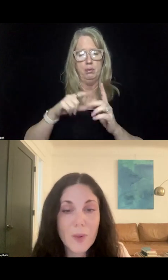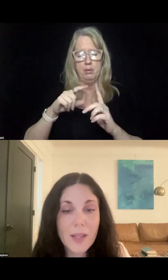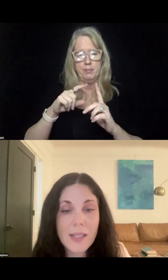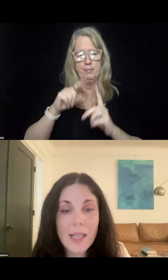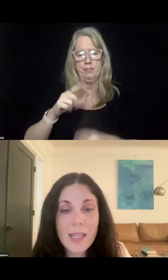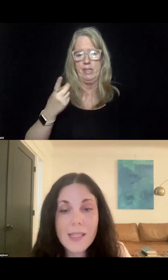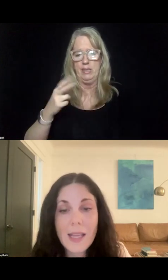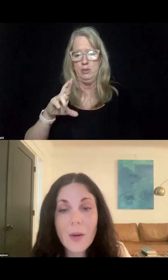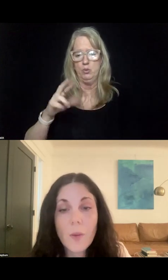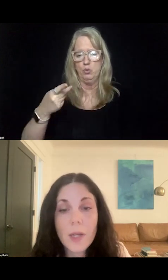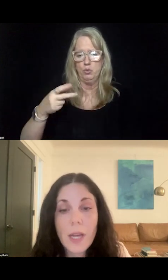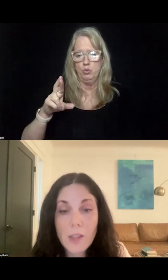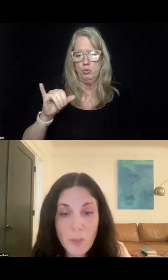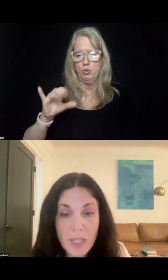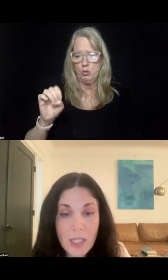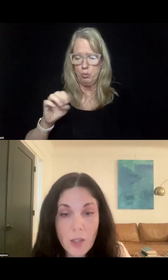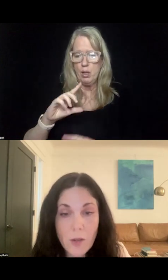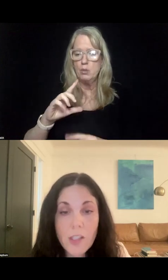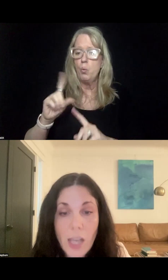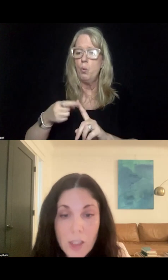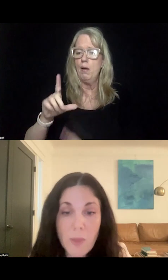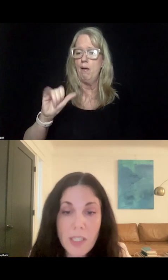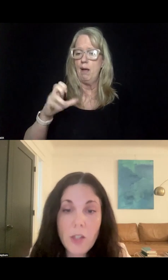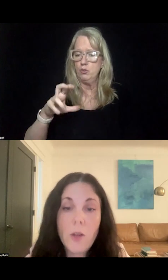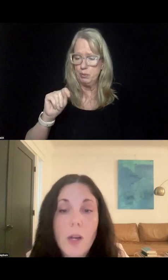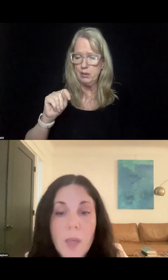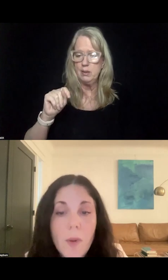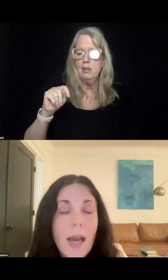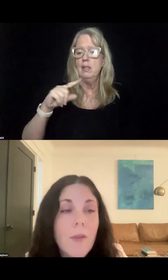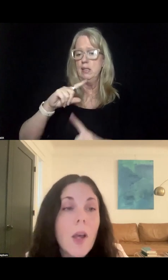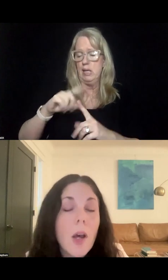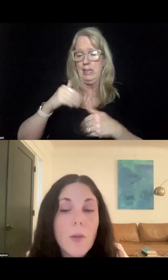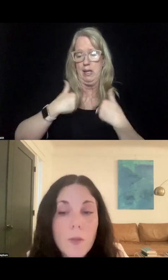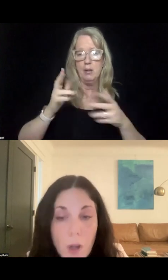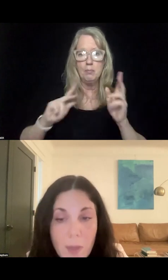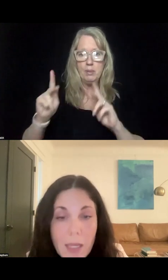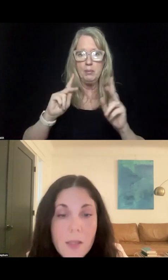PRICE SAID THAT WHEN LGBTQ YOUNG PEOPLE HAVE AFFIRMING,